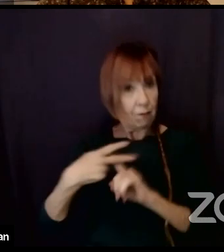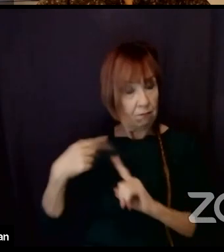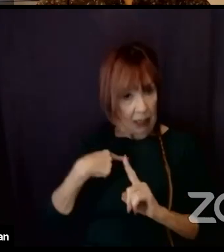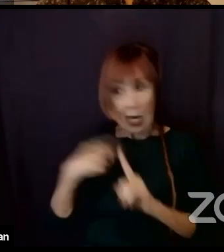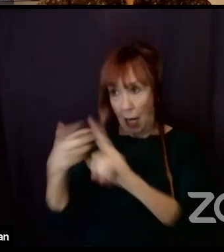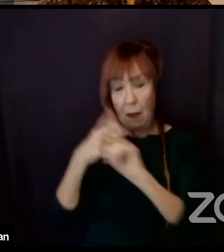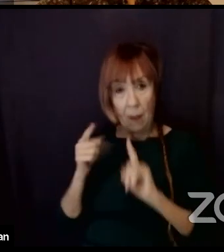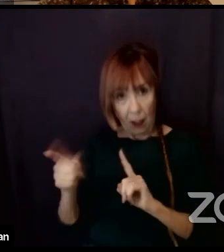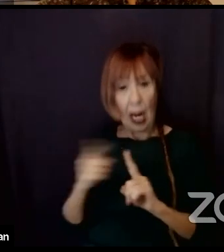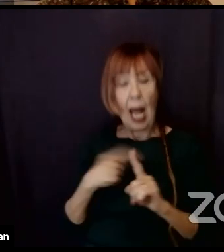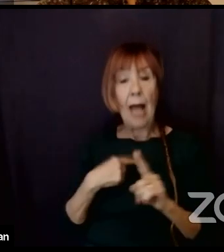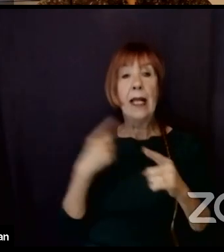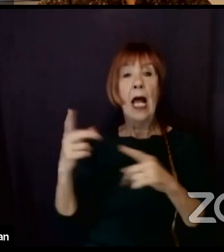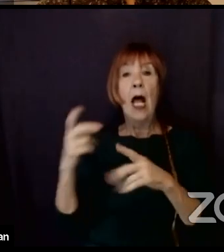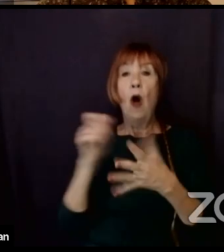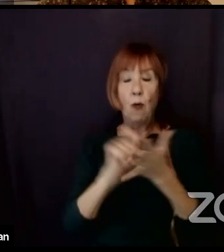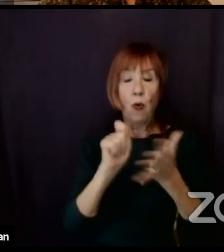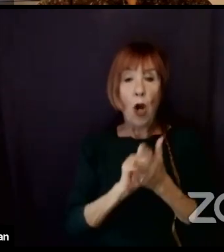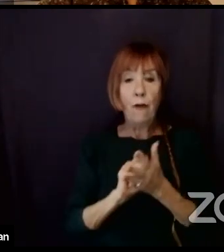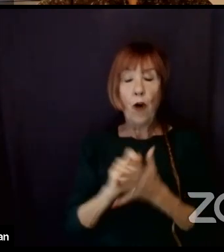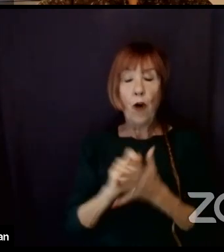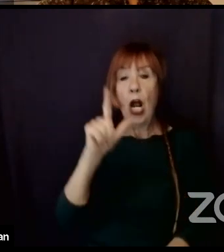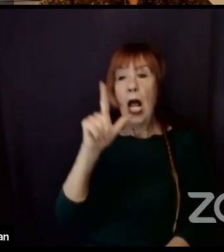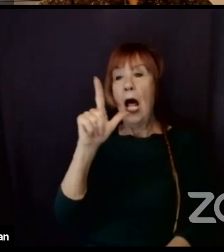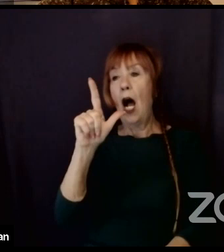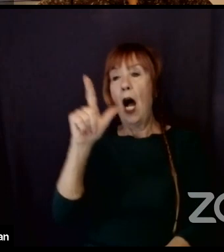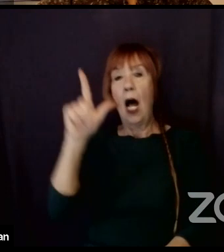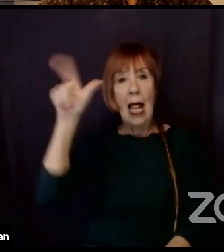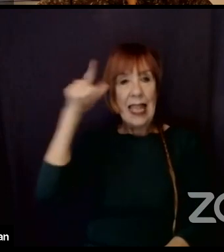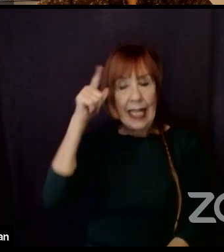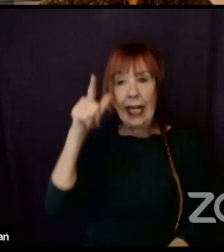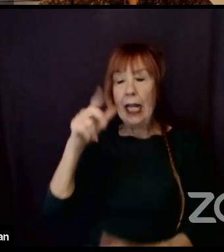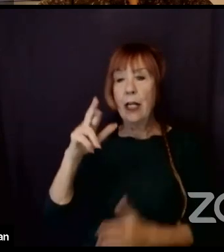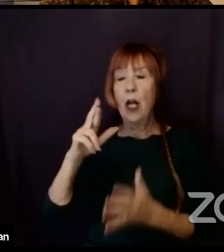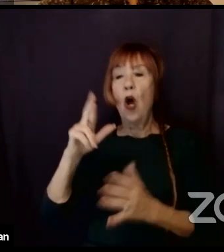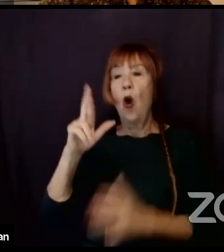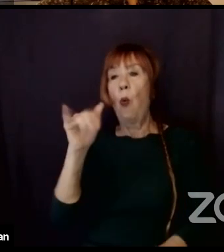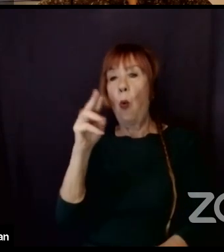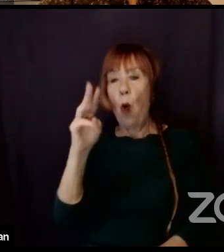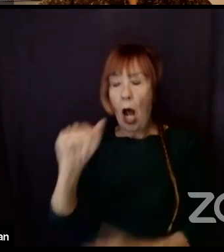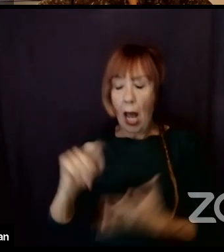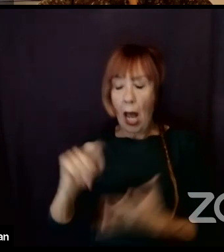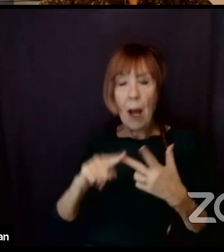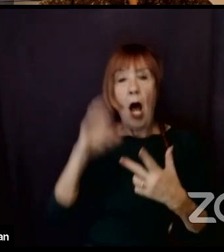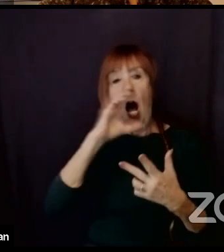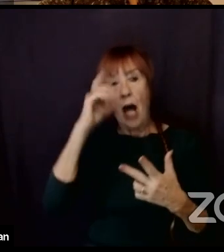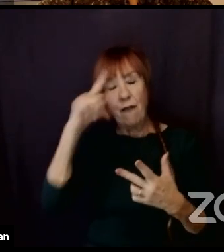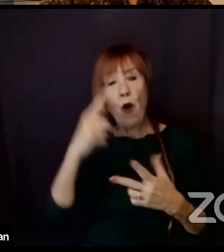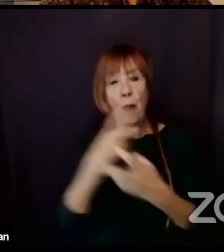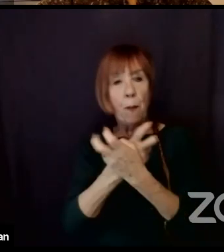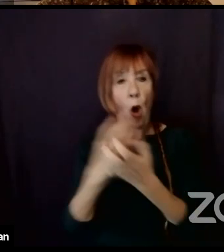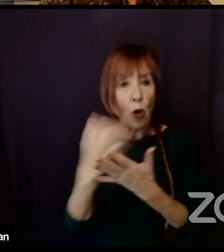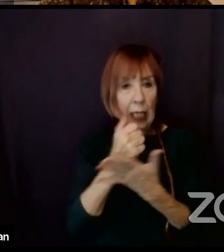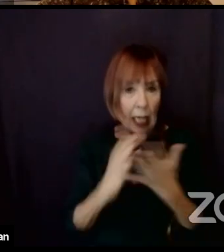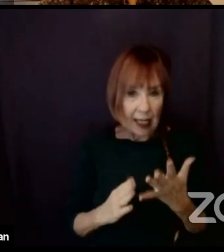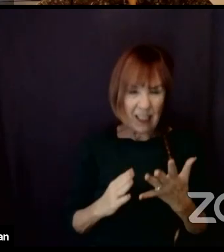"Lincoln Rhyme: Hunt for the Bone Collector" tragically named but I'm hoping for a renewal for the second season,